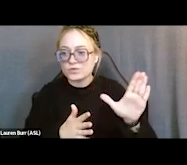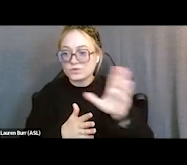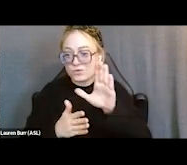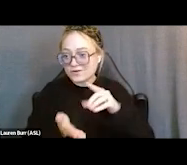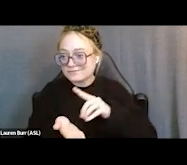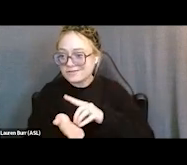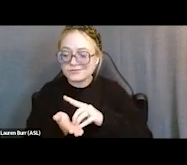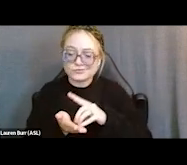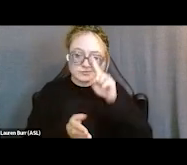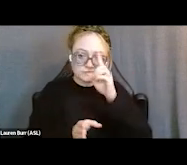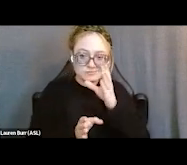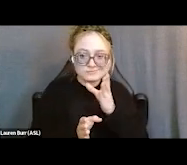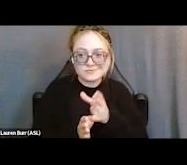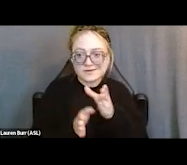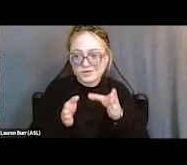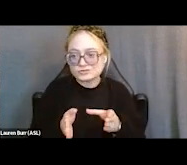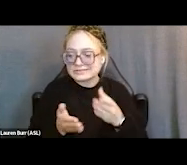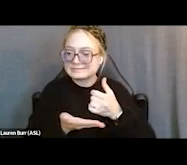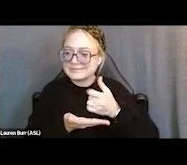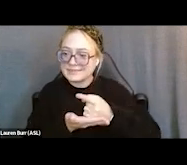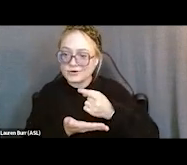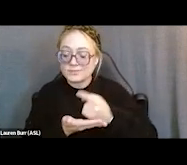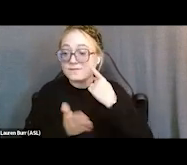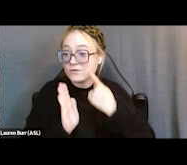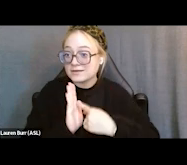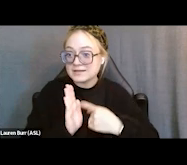doing something and another provider another time might allow it.